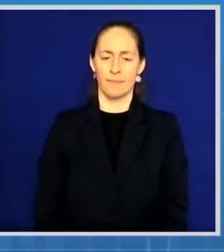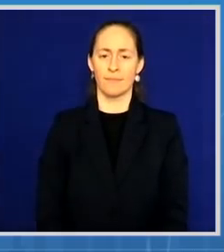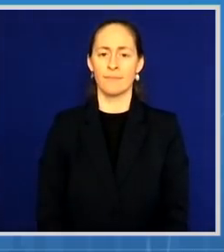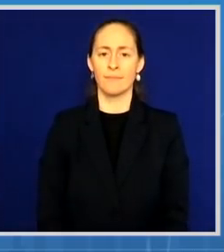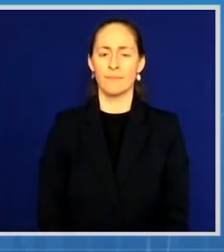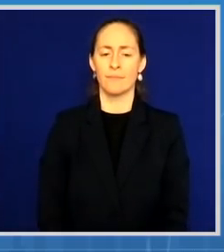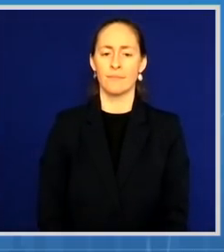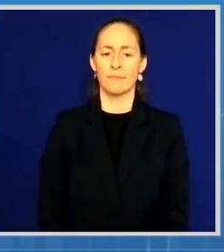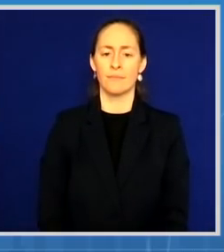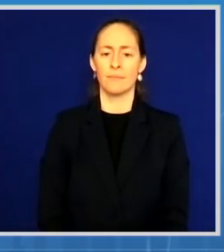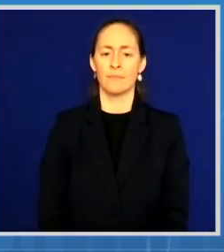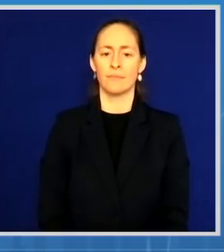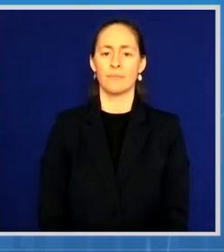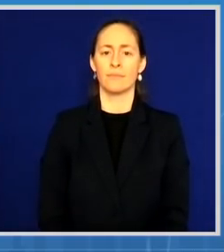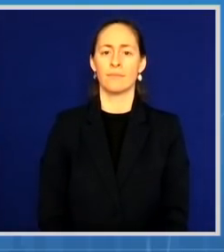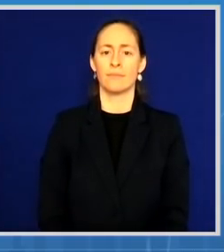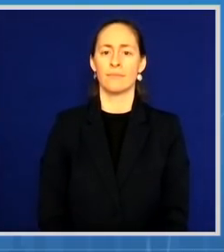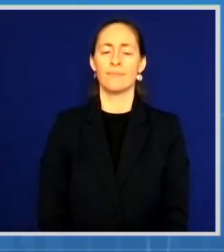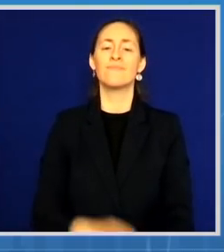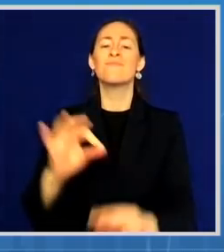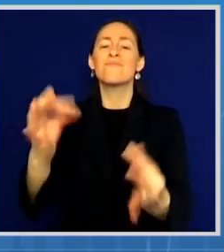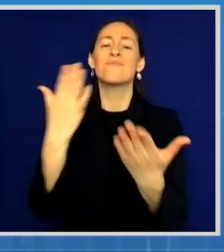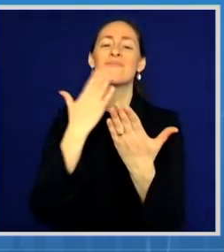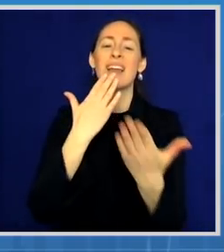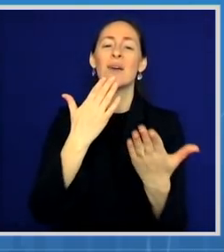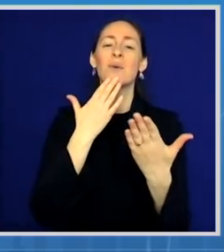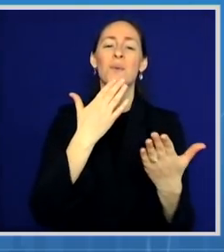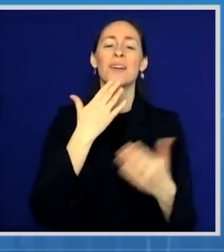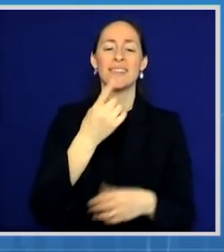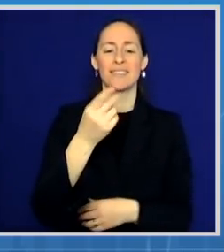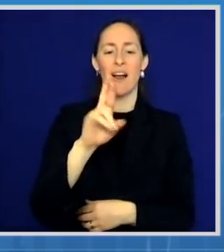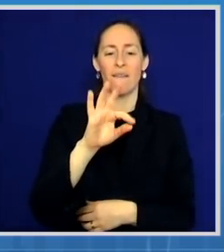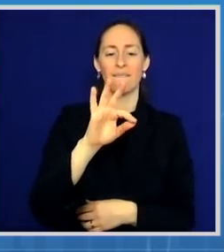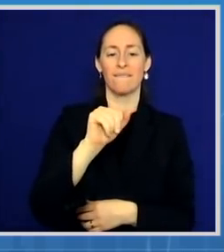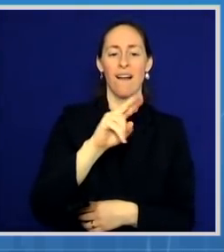Dr. Murthy: Well, thank you so much, Dr. Fauci. And it's good to be with all of you again this morning.